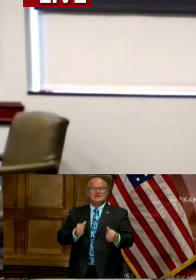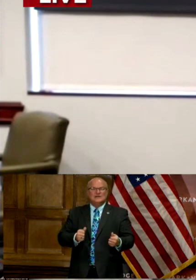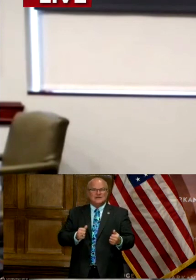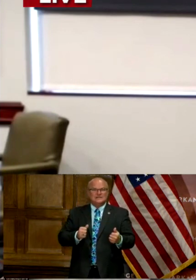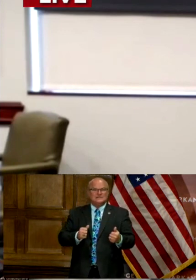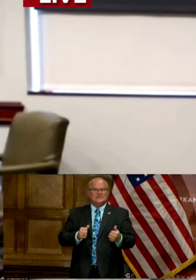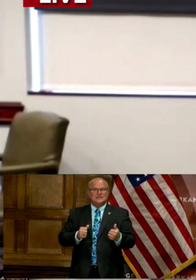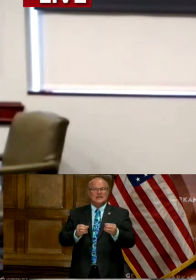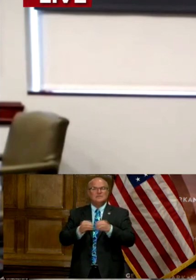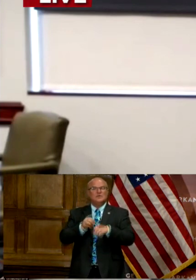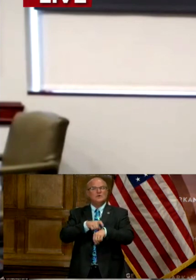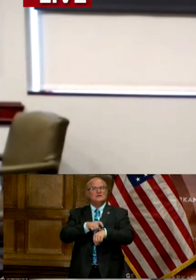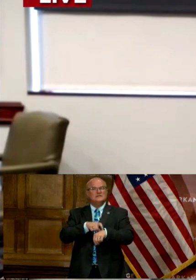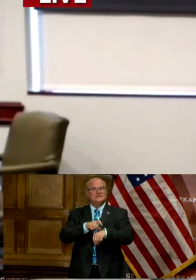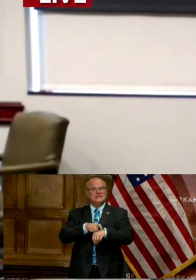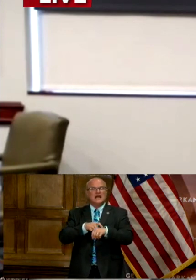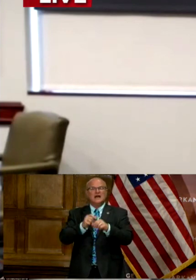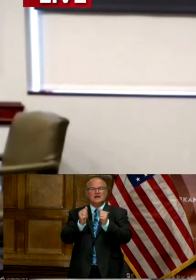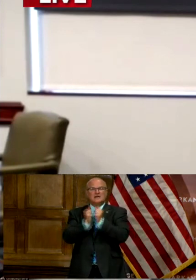OF YEAR IT'S DARK EARLIER. WE'RE SPENDING MORE TIME INSIDE.